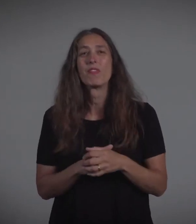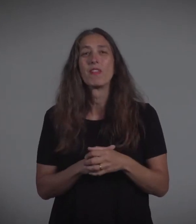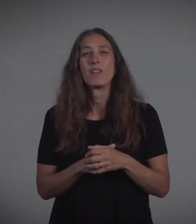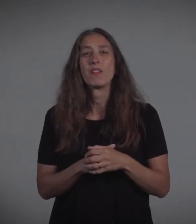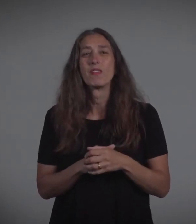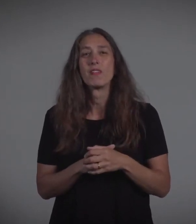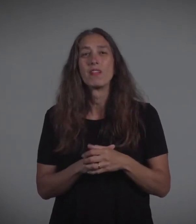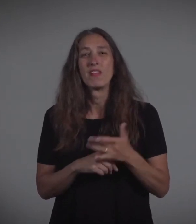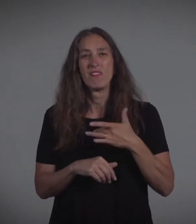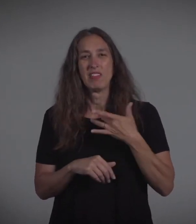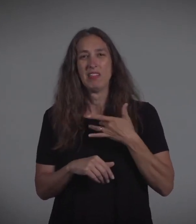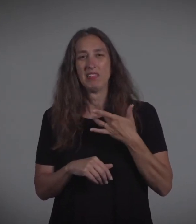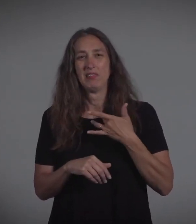You may have low self esteem.